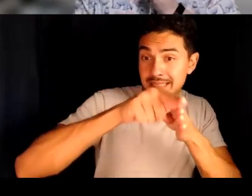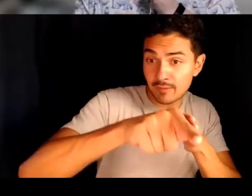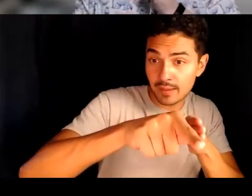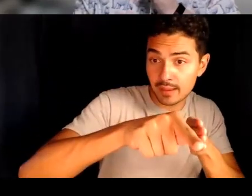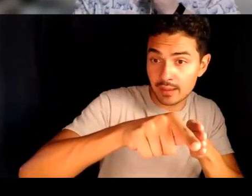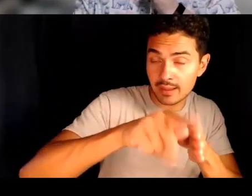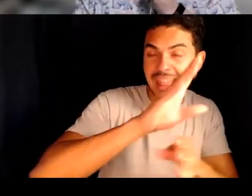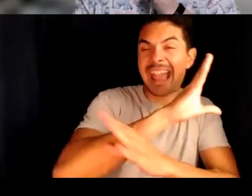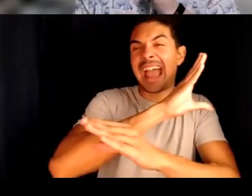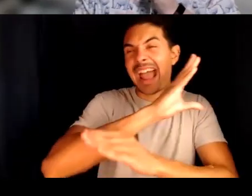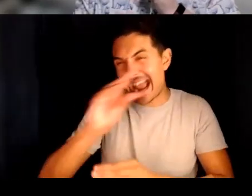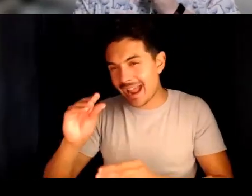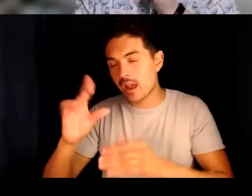in an empathetic way.